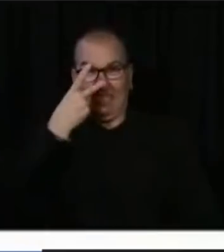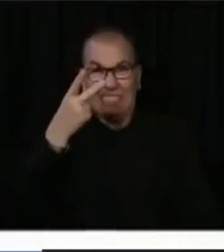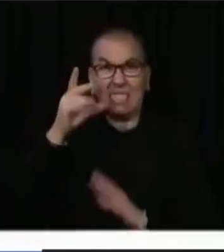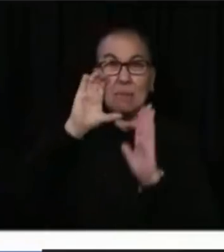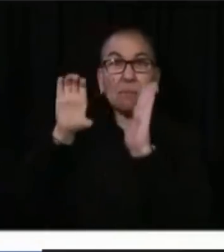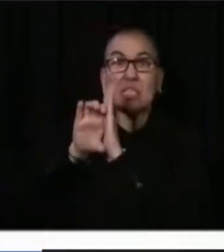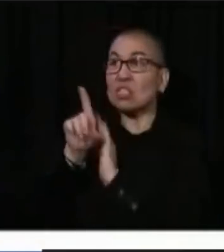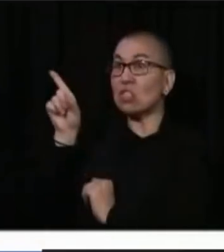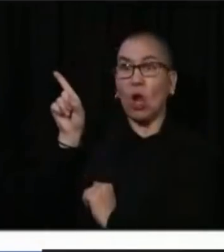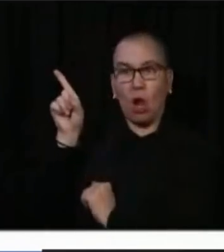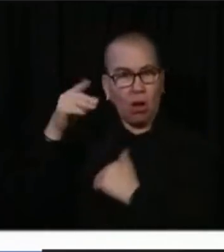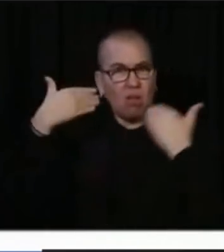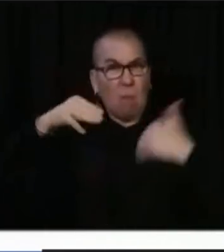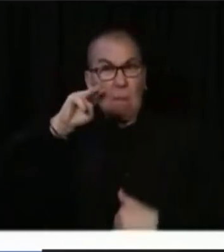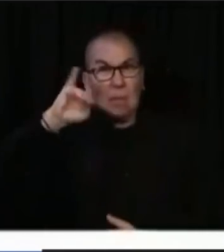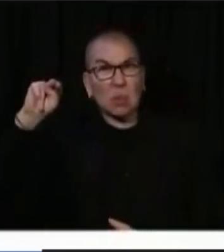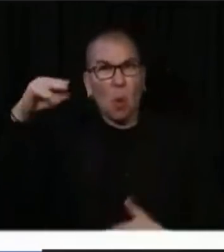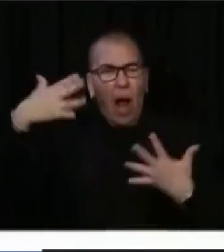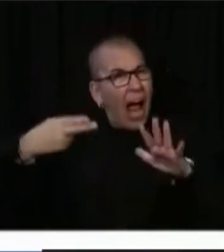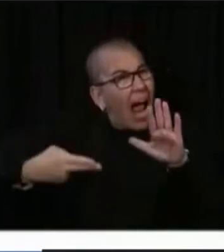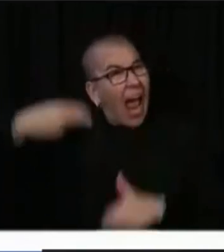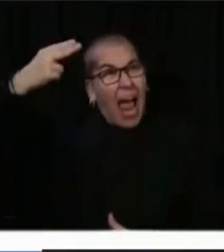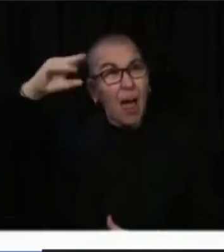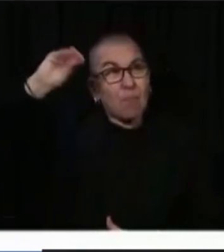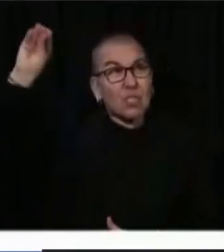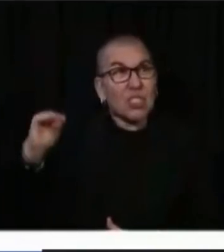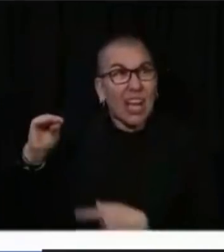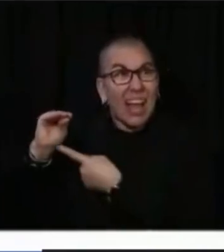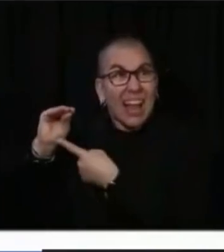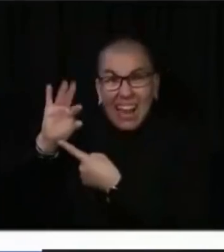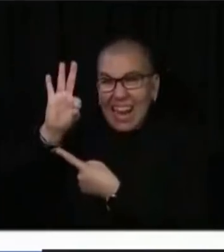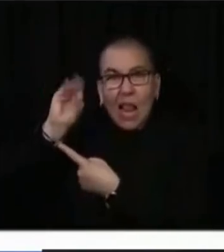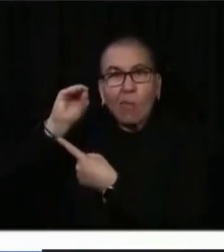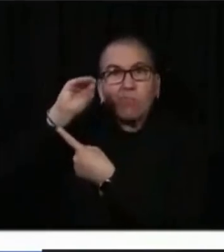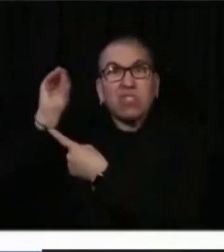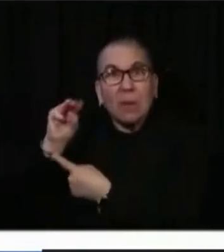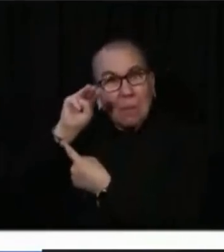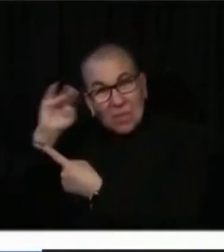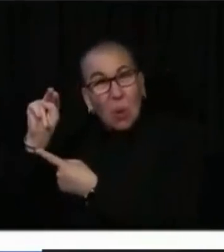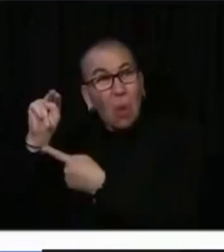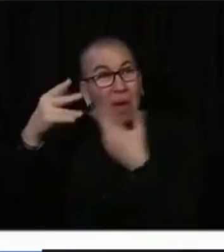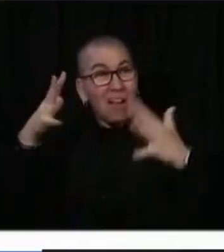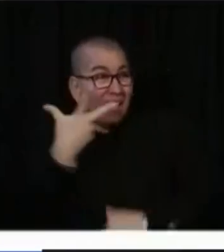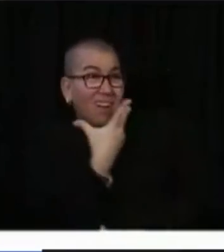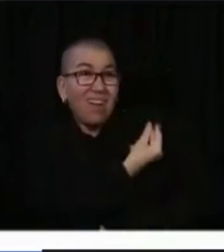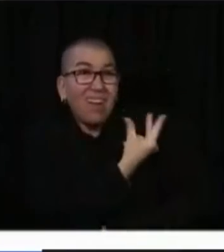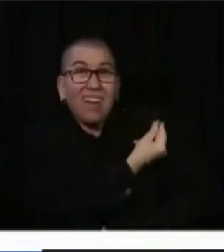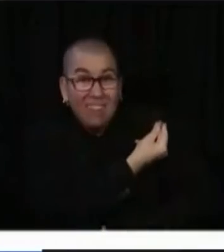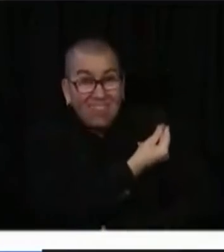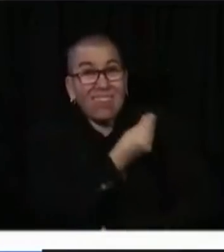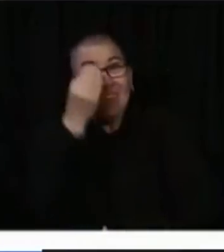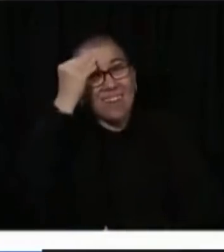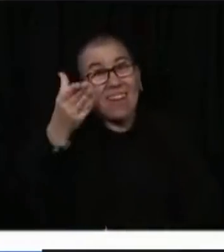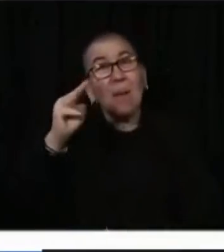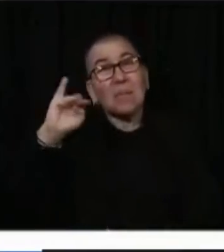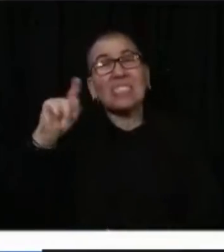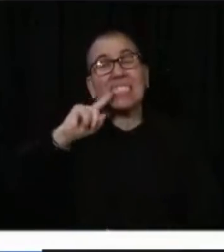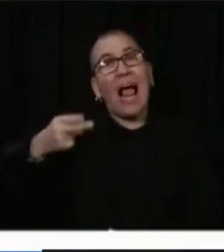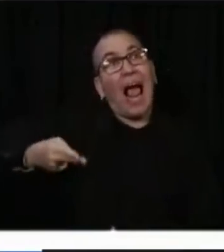THE ONE I'M MOST PROUD OF, AND SOME OF YOU HAVE SEEN THIS, WE